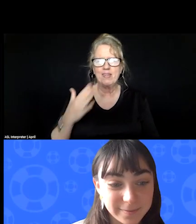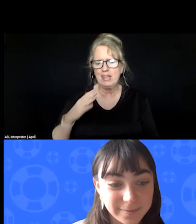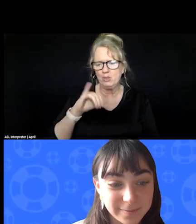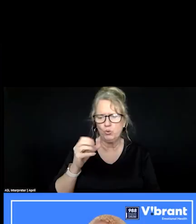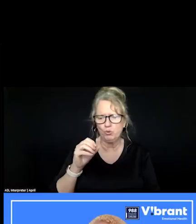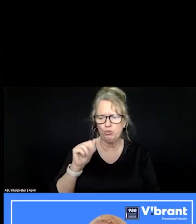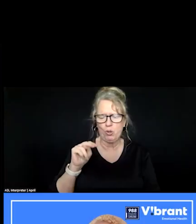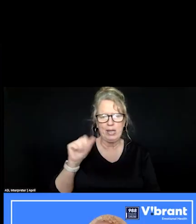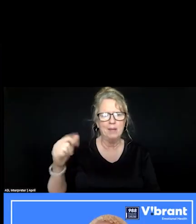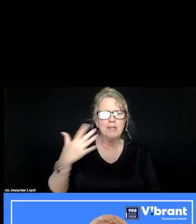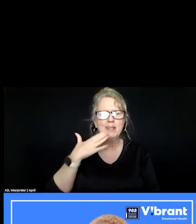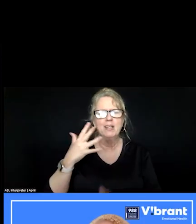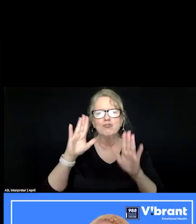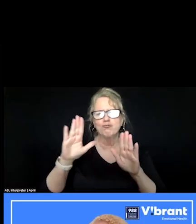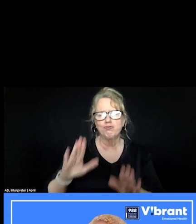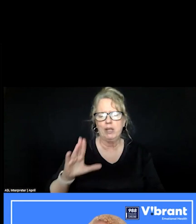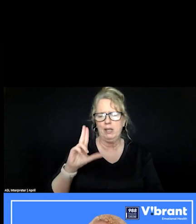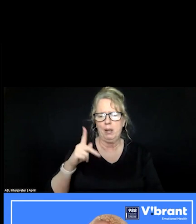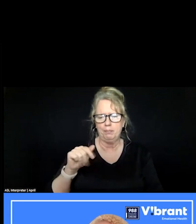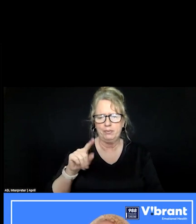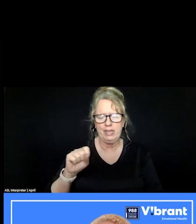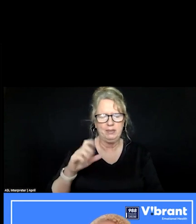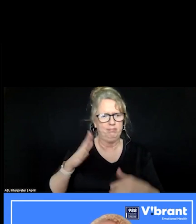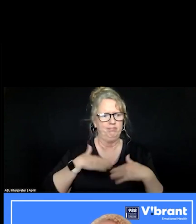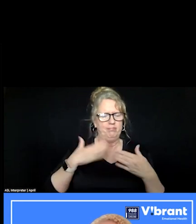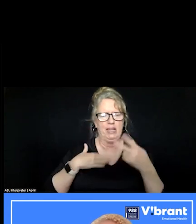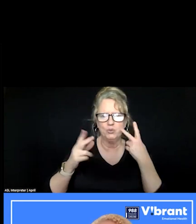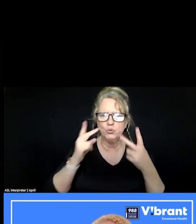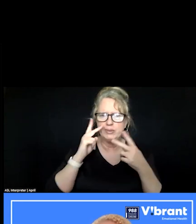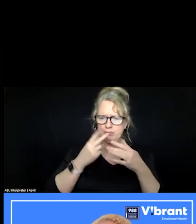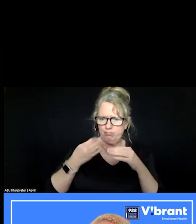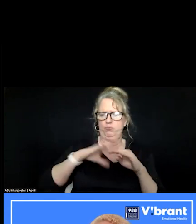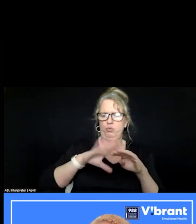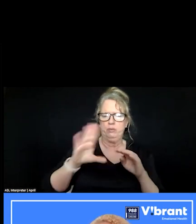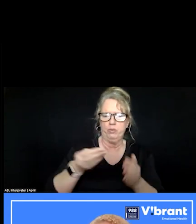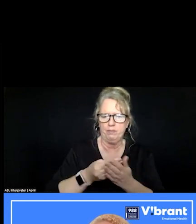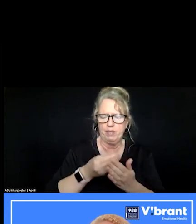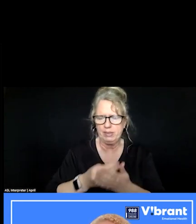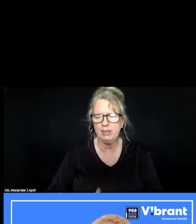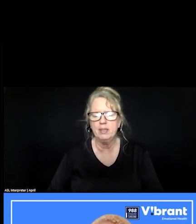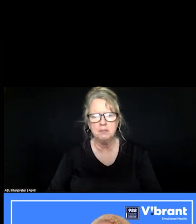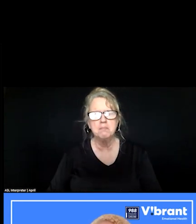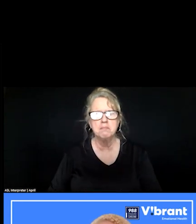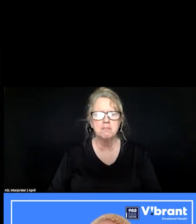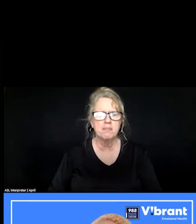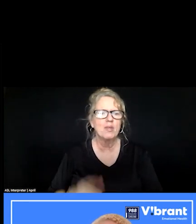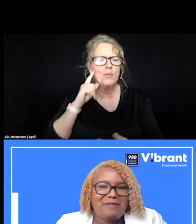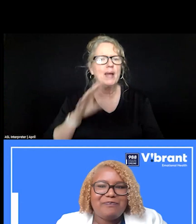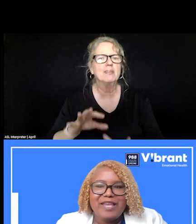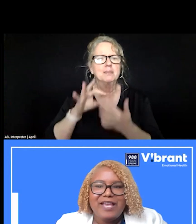I WILL HAND IT BACK TO YOU, LAURA. THANK YOU. LOTS OF GREAT UPDATES. SO WE HAVE A SPECIAL GUEST JOINING US.